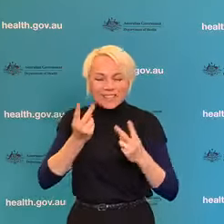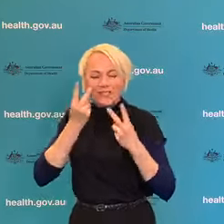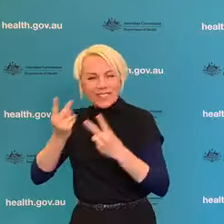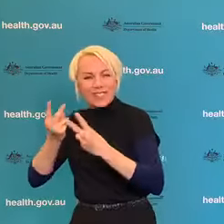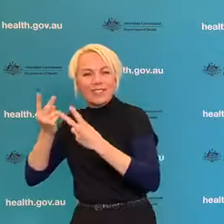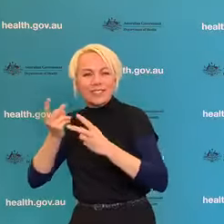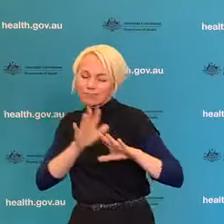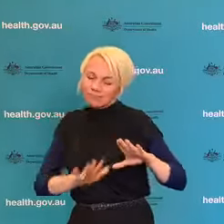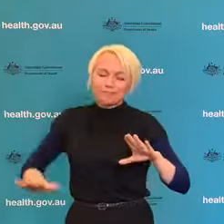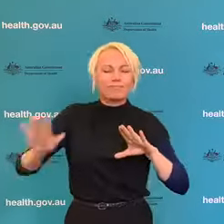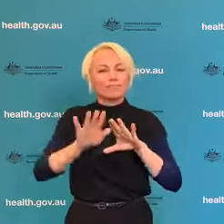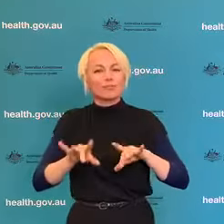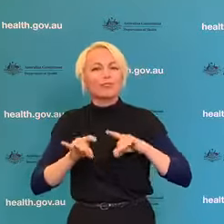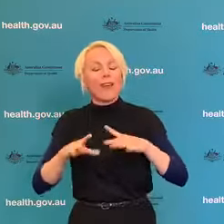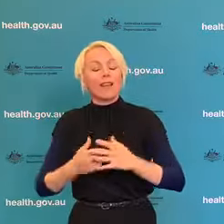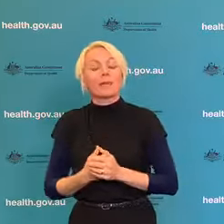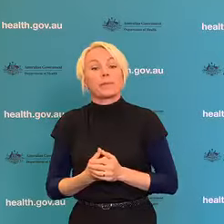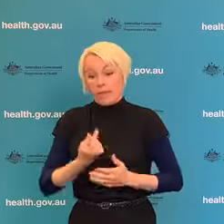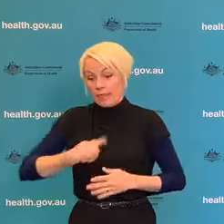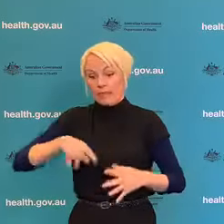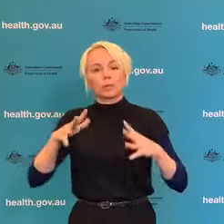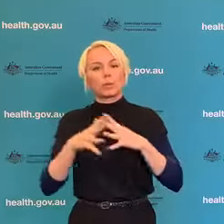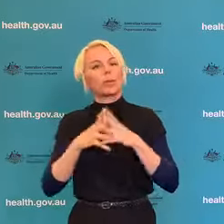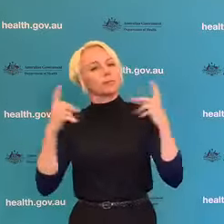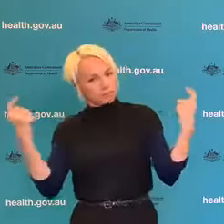the amazing work done by the more than 124,000